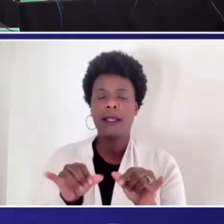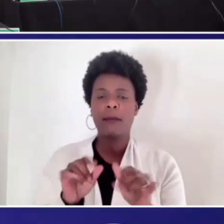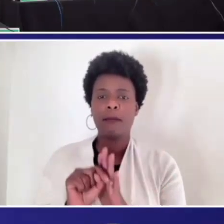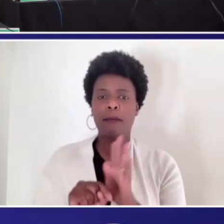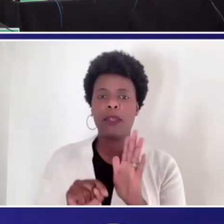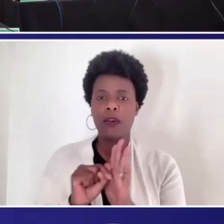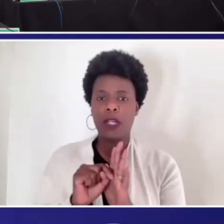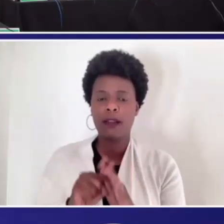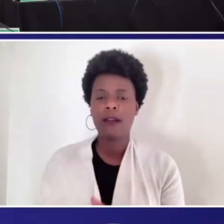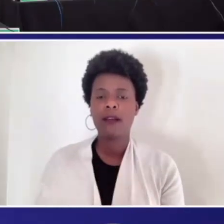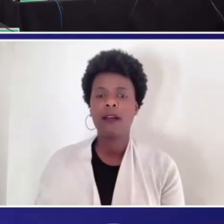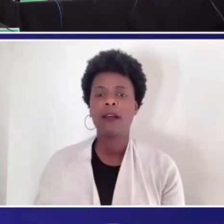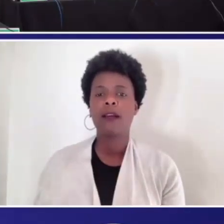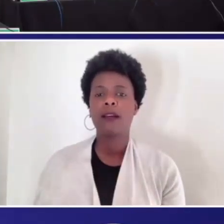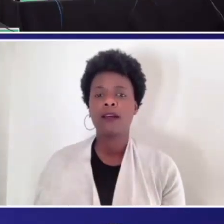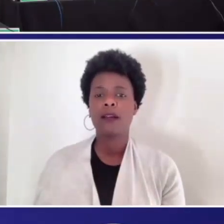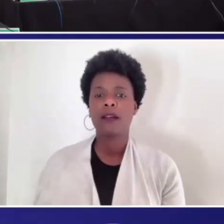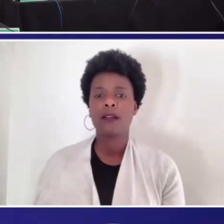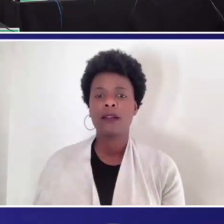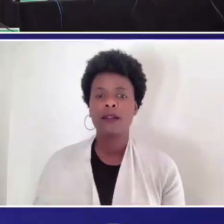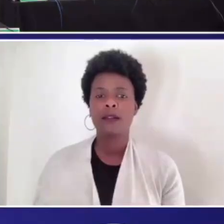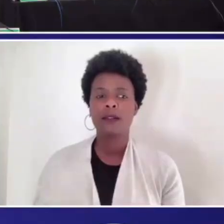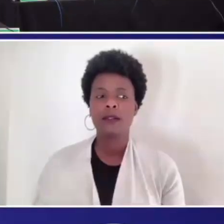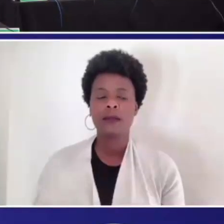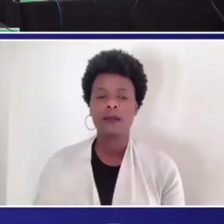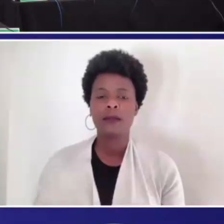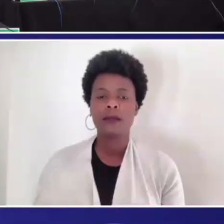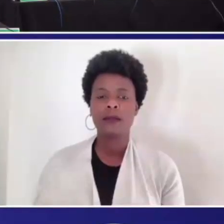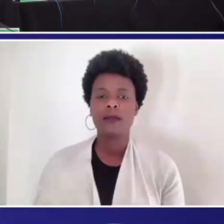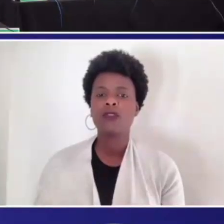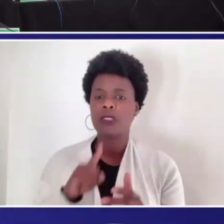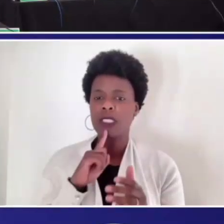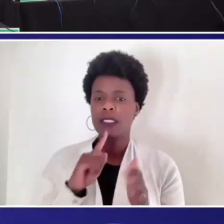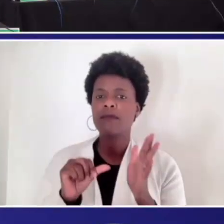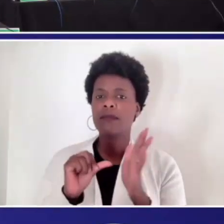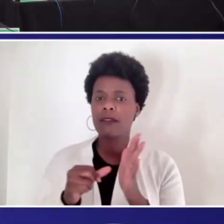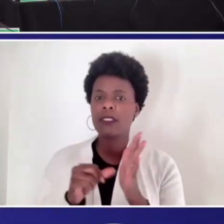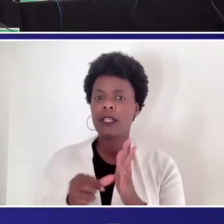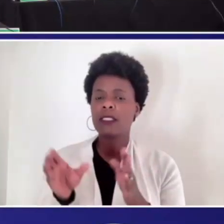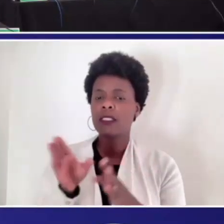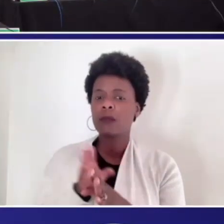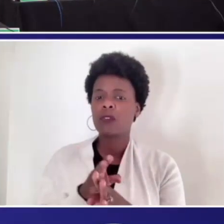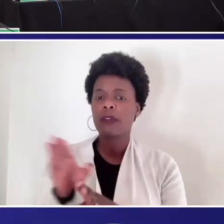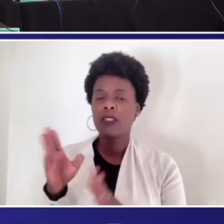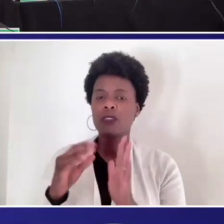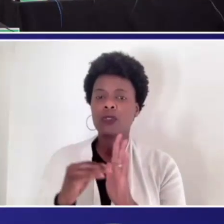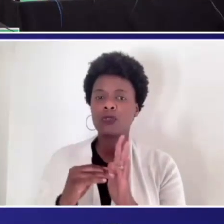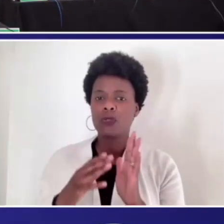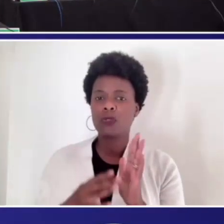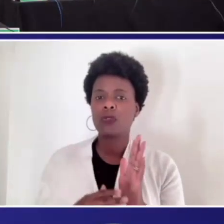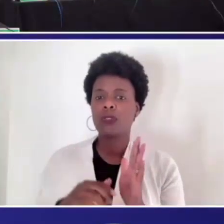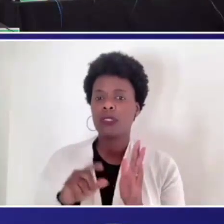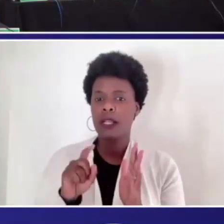And that -- you know, it reemphasizes that the, the professional student has to be in a -- in the degree, so.